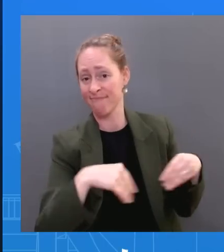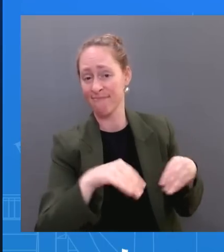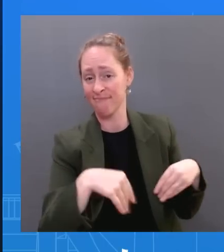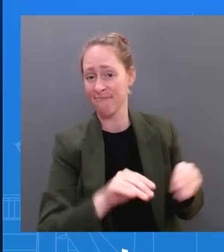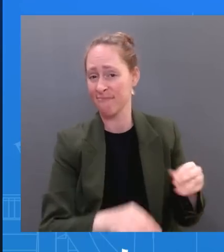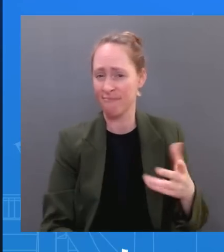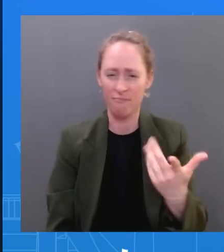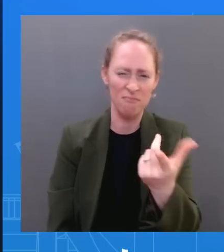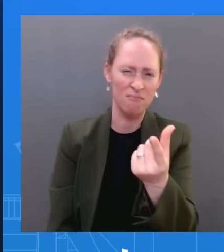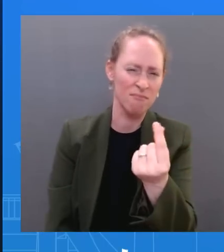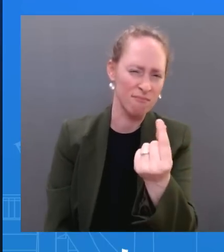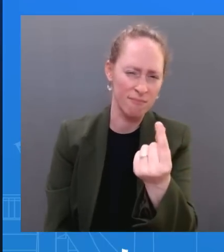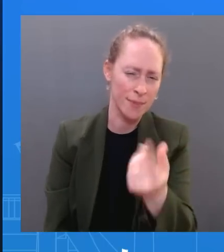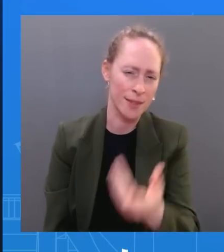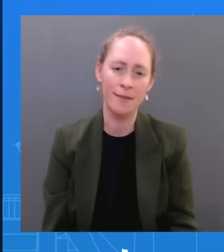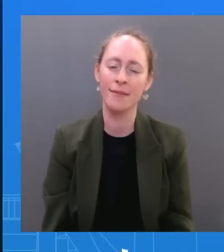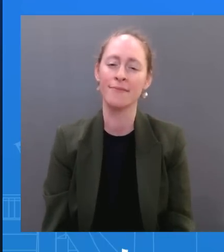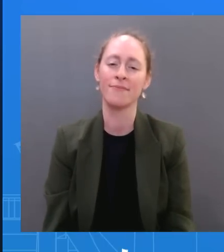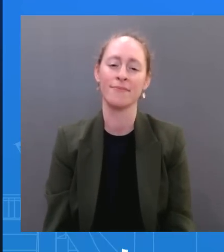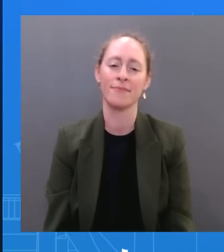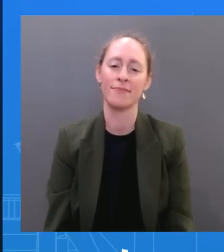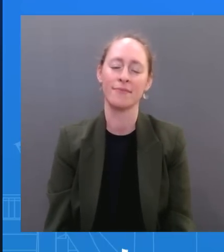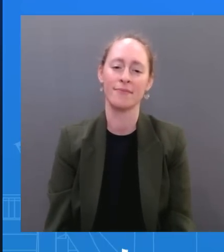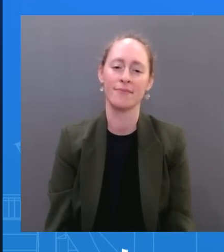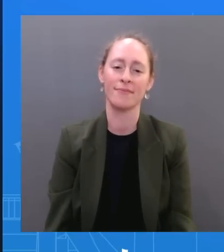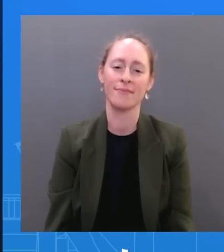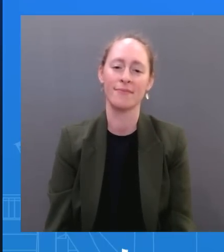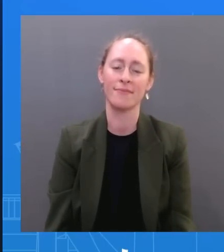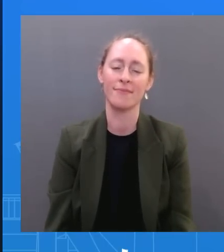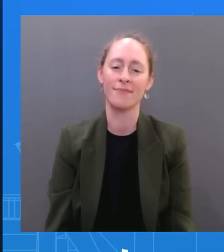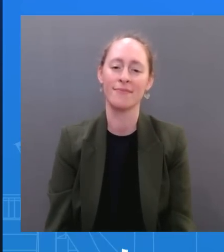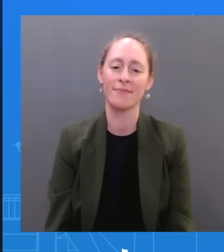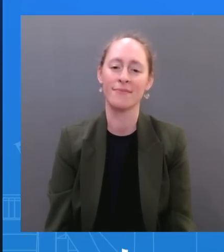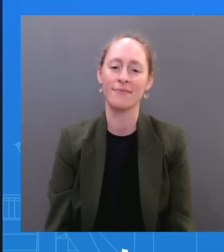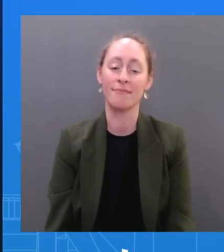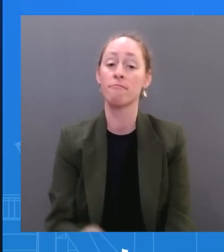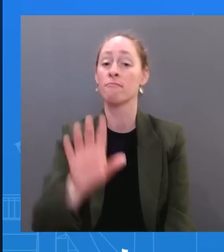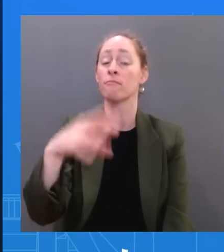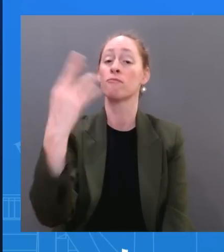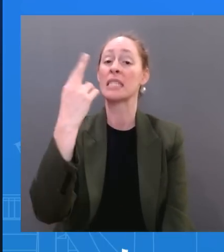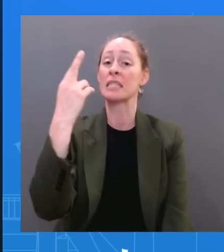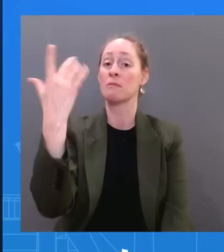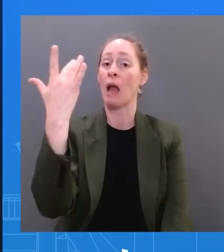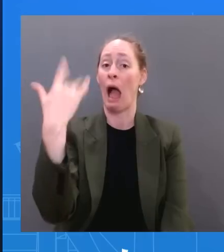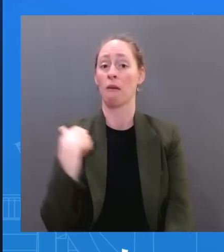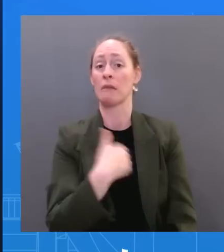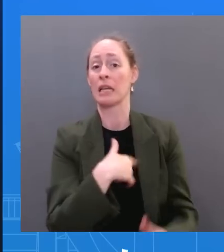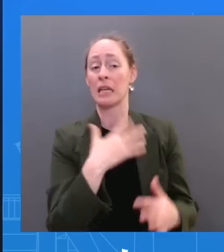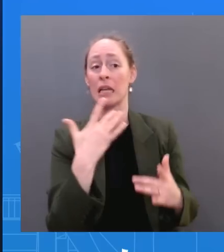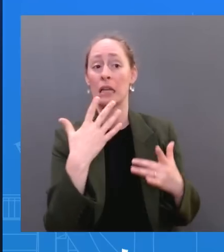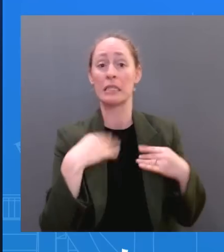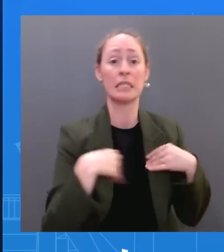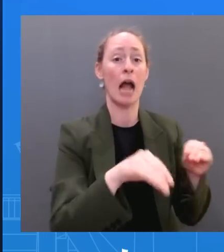bring about an end to the war in Yemen. And right now, there's no -- nothing on the table to lift that ban.